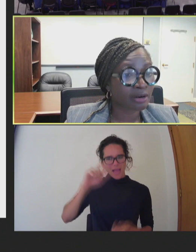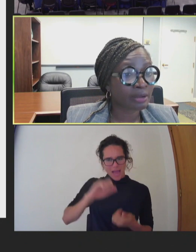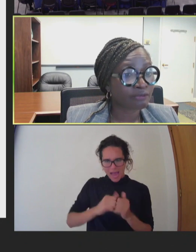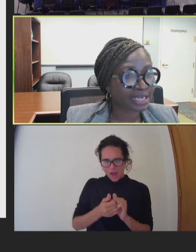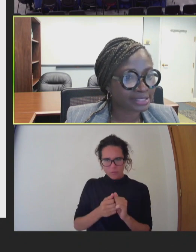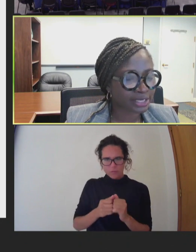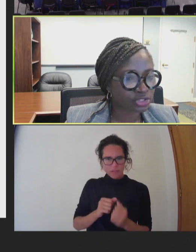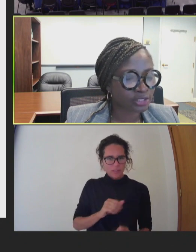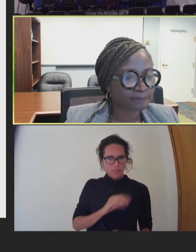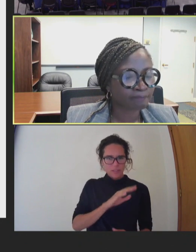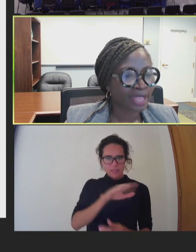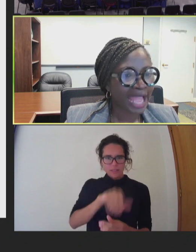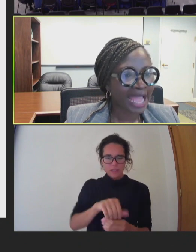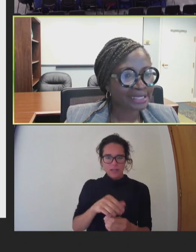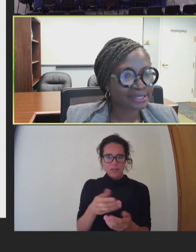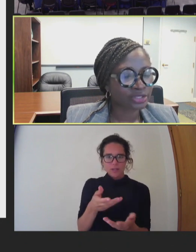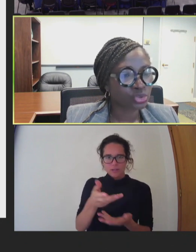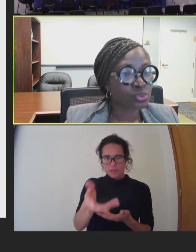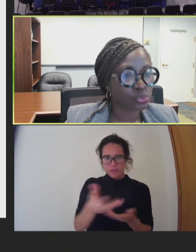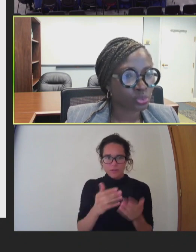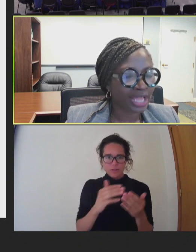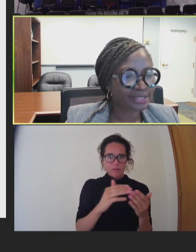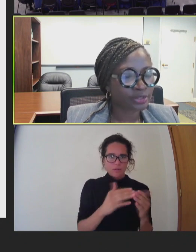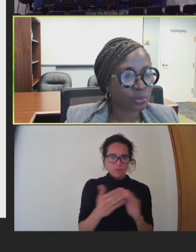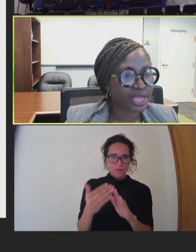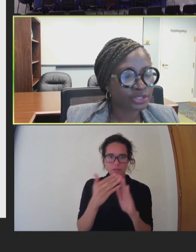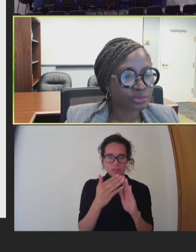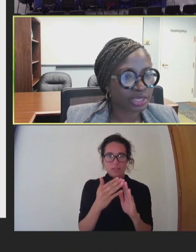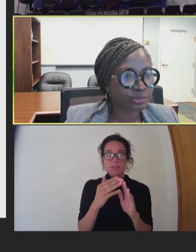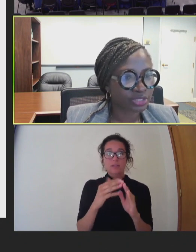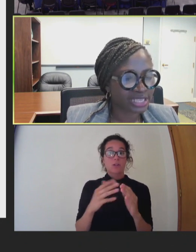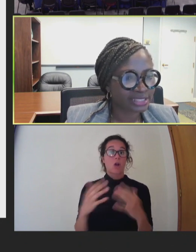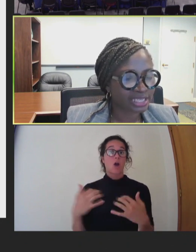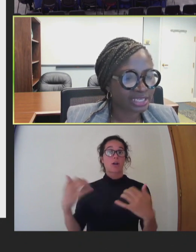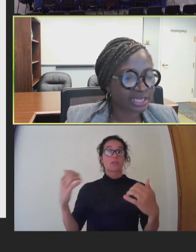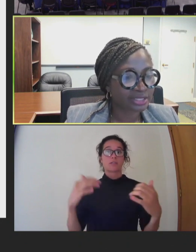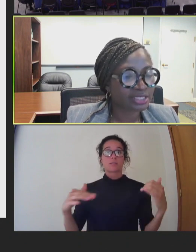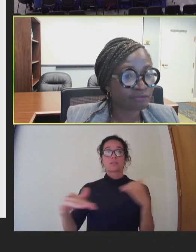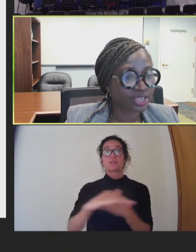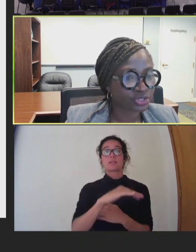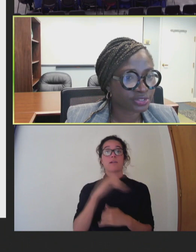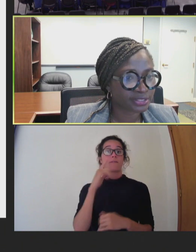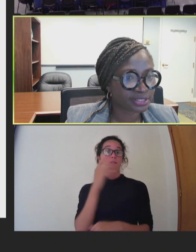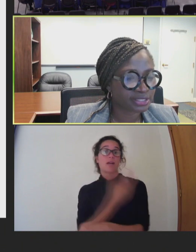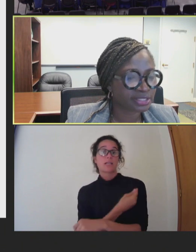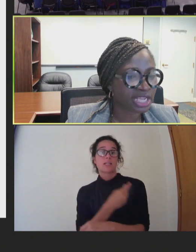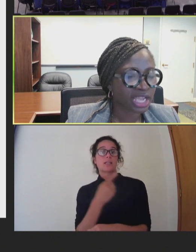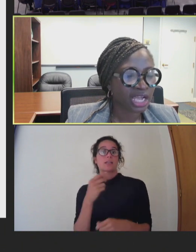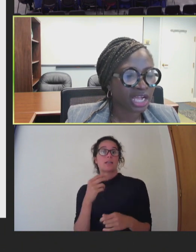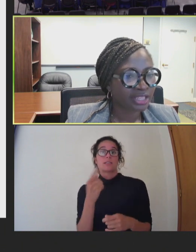around vaccination as the tool -- as the way to be protected against infectious diseases?